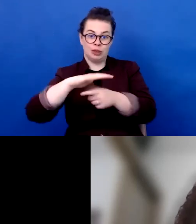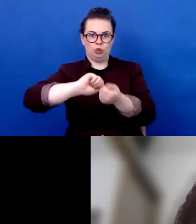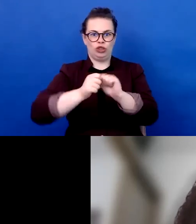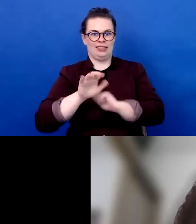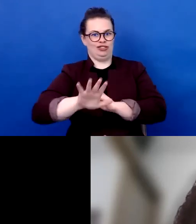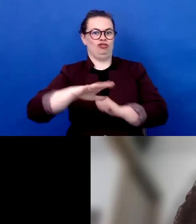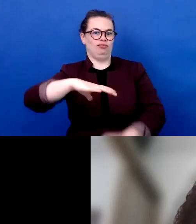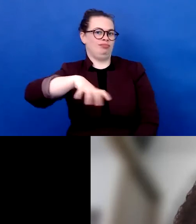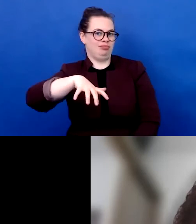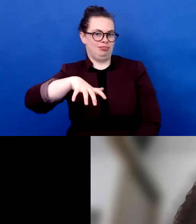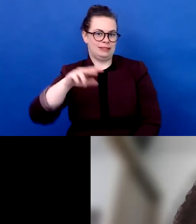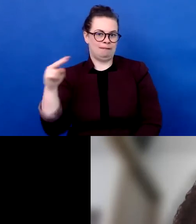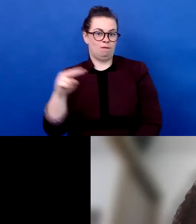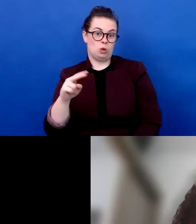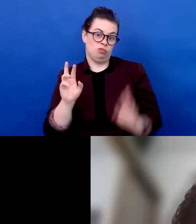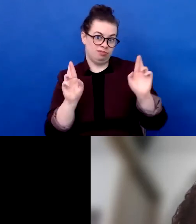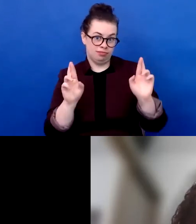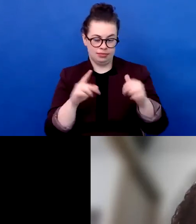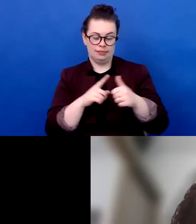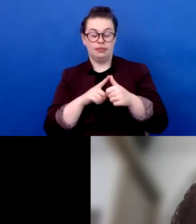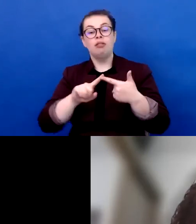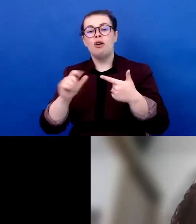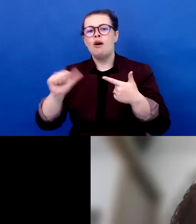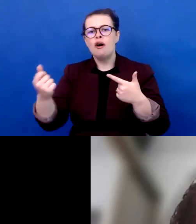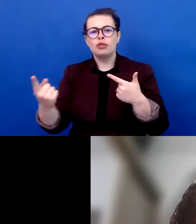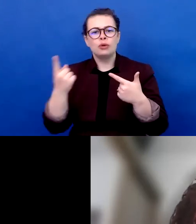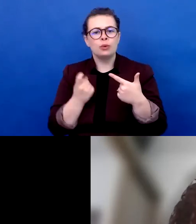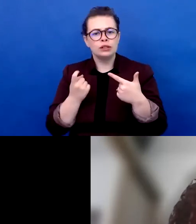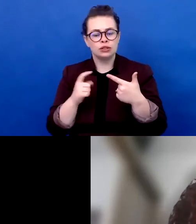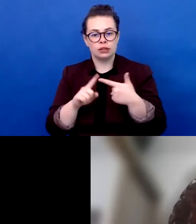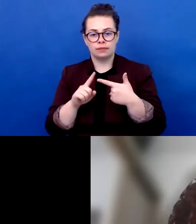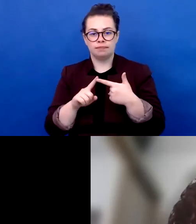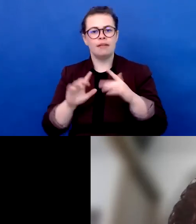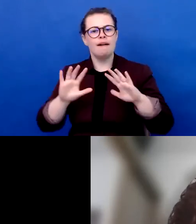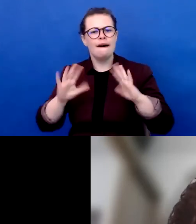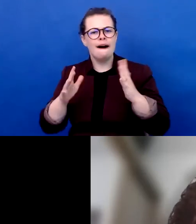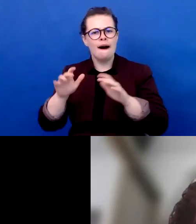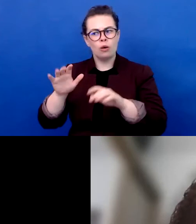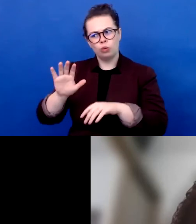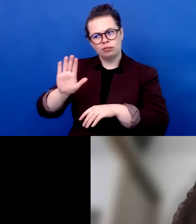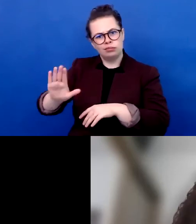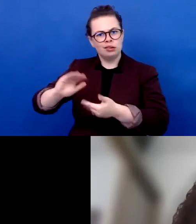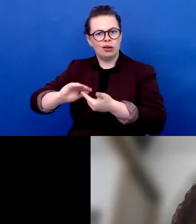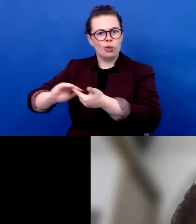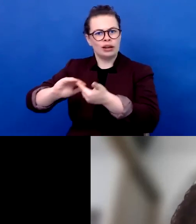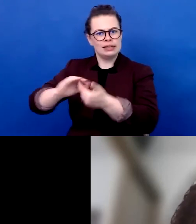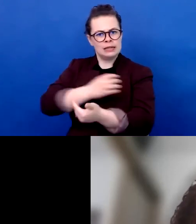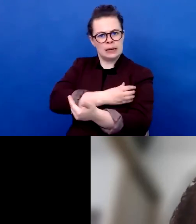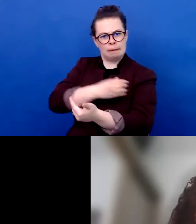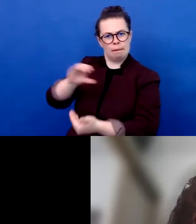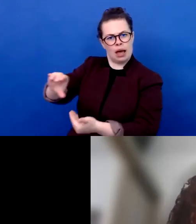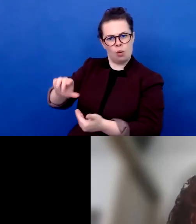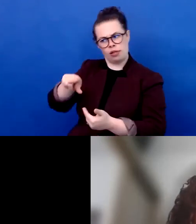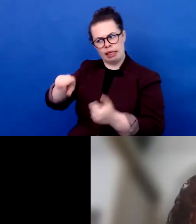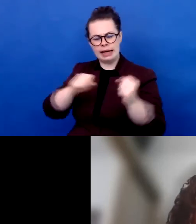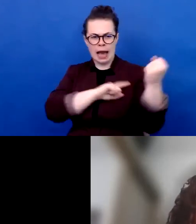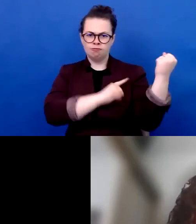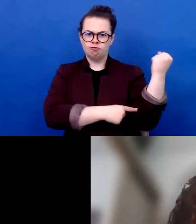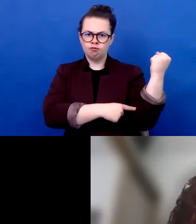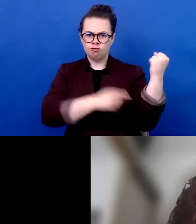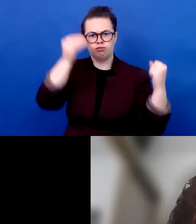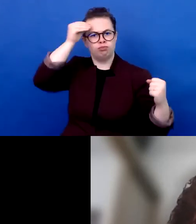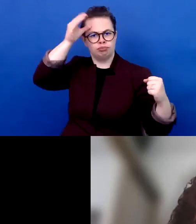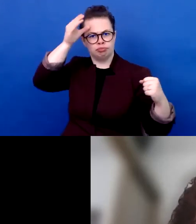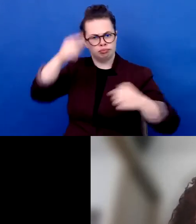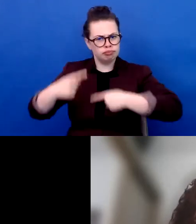first one uh how to empower organization and give them the expertise i think one of the way uh so we